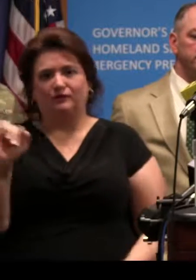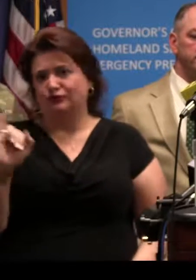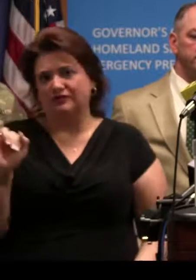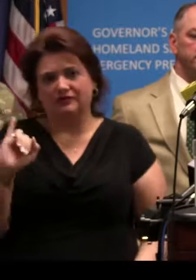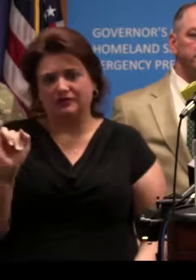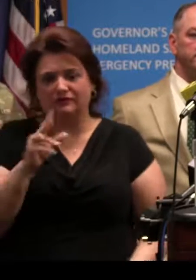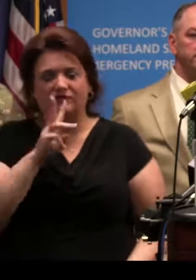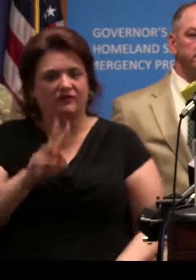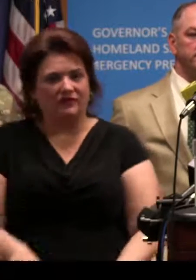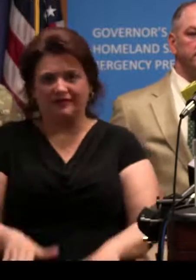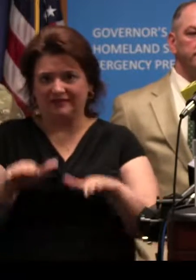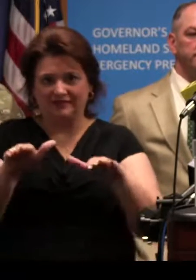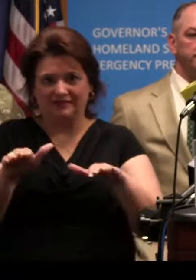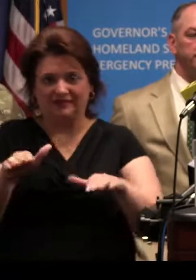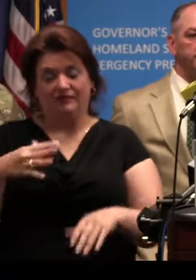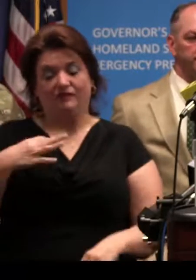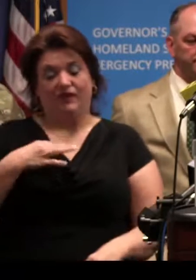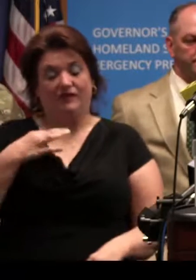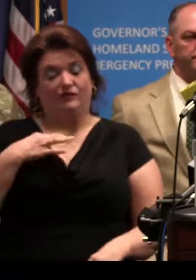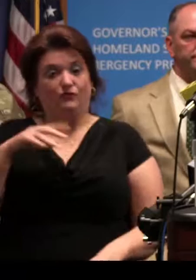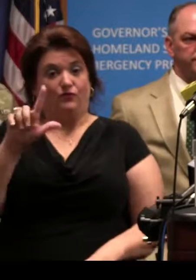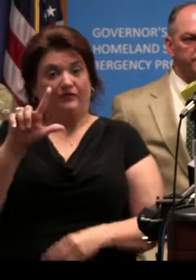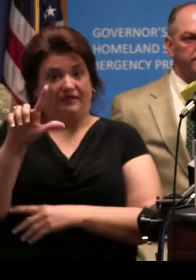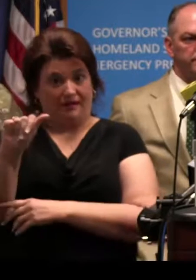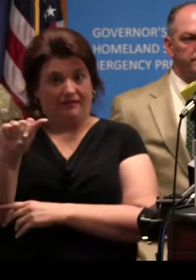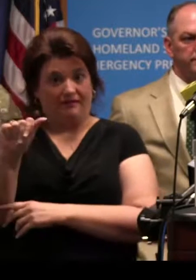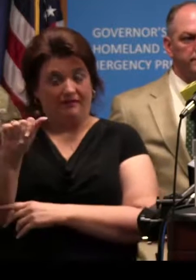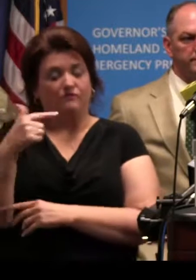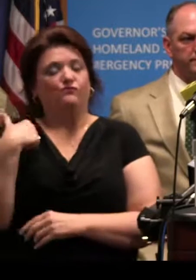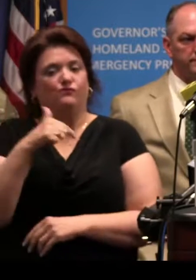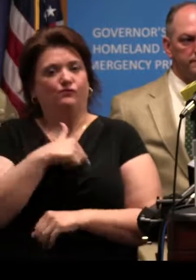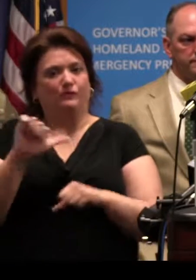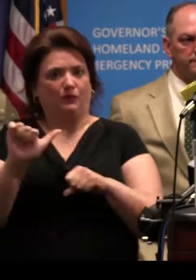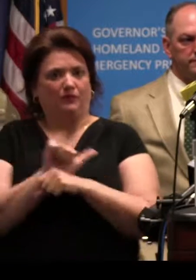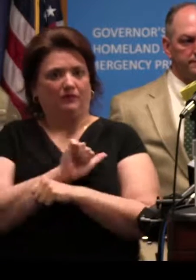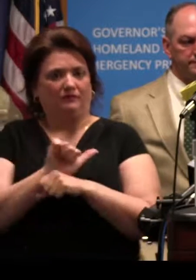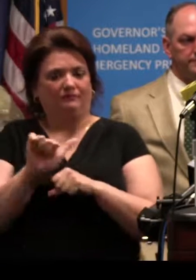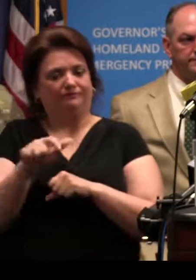volunteer louisiana we're gonna be working closely with with those folks to